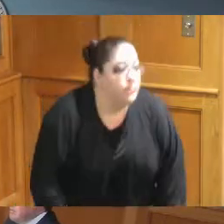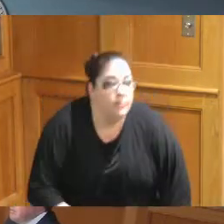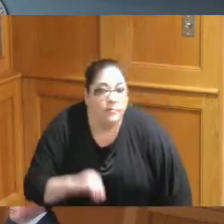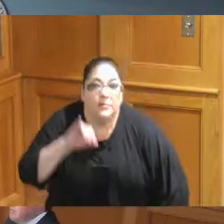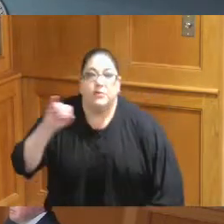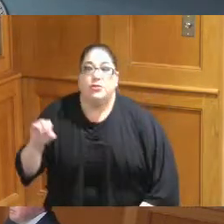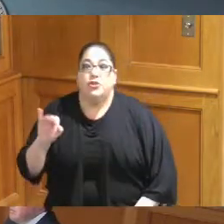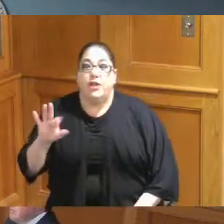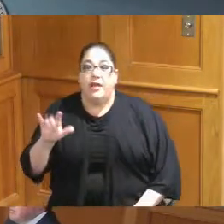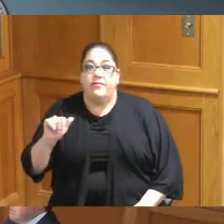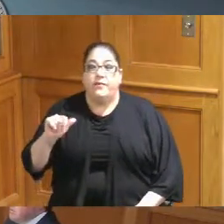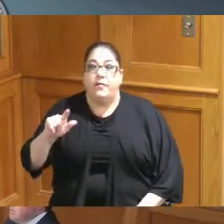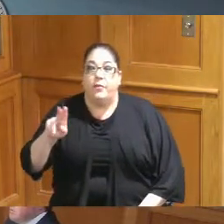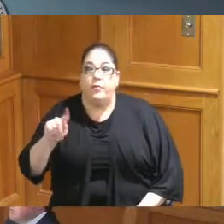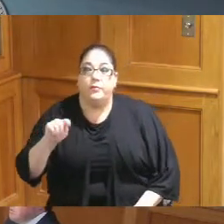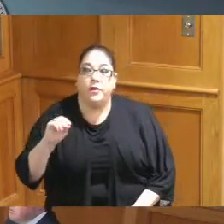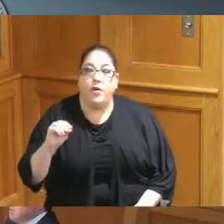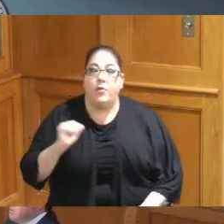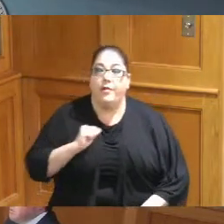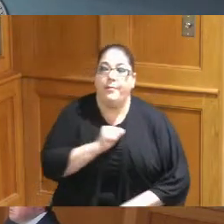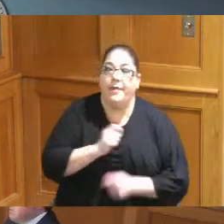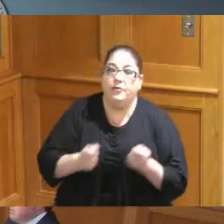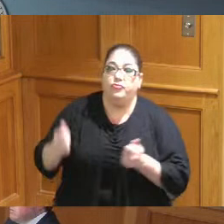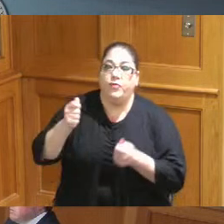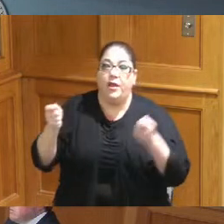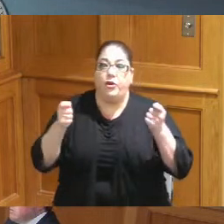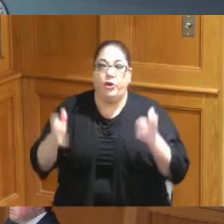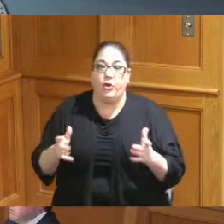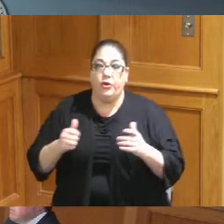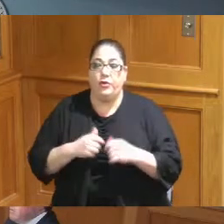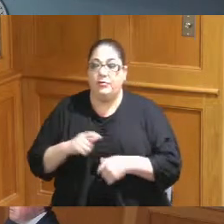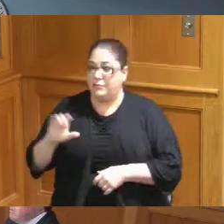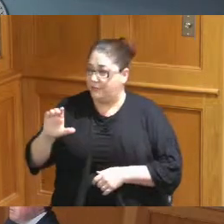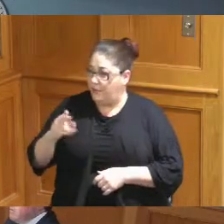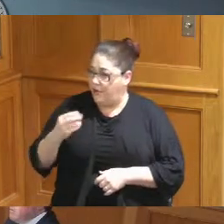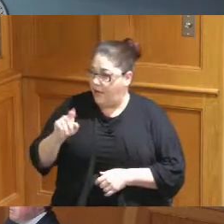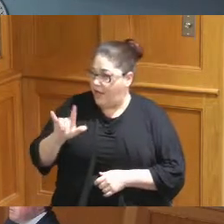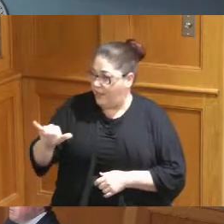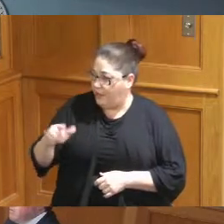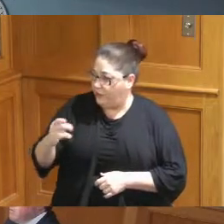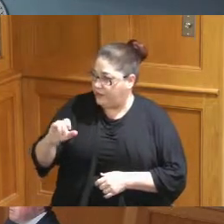you want to give an update on the timing Kevin's right behind you good afternoon the two million